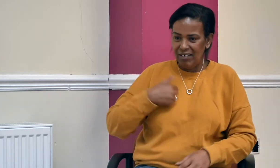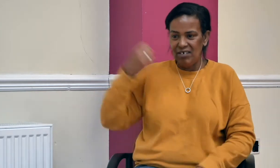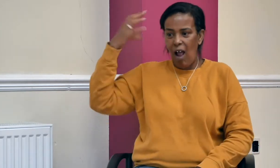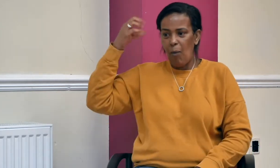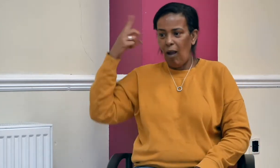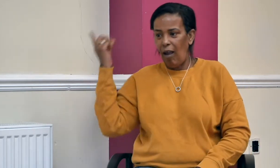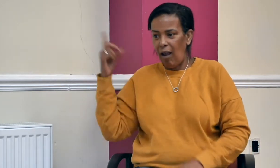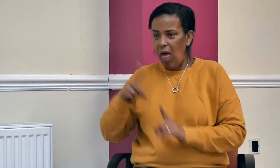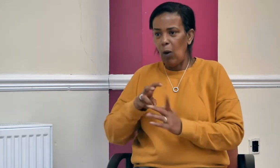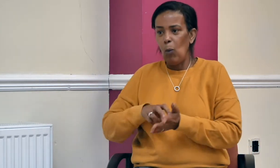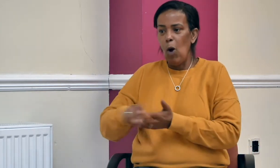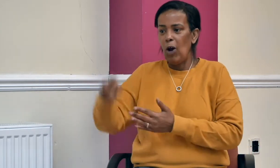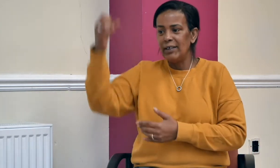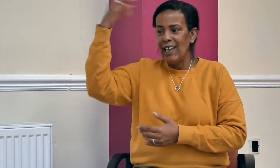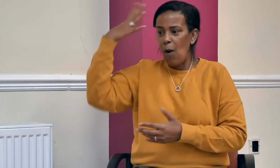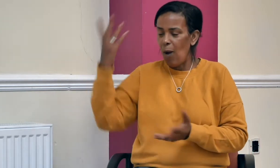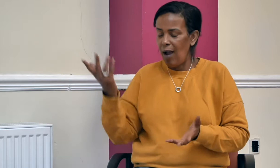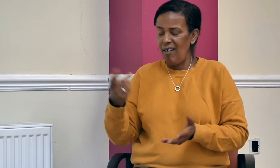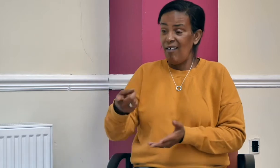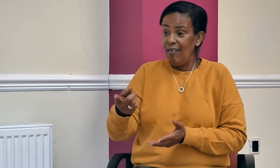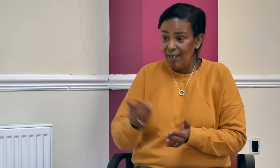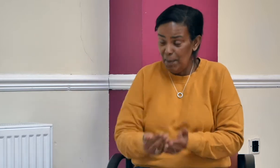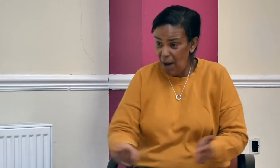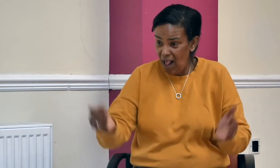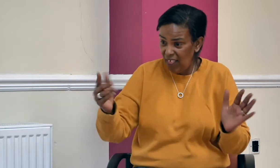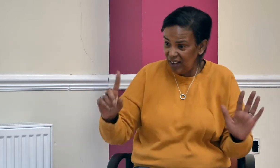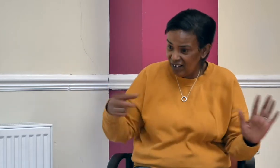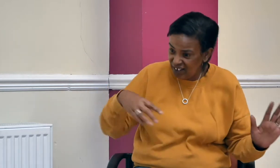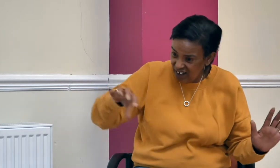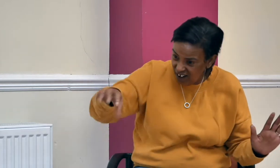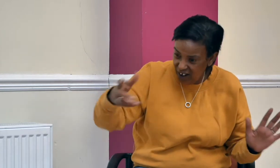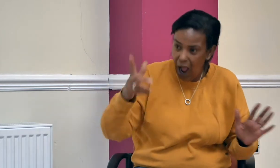We were used to walk-in showers, now we had a bath!